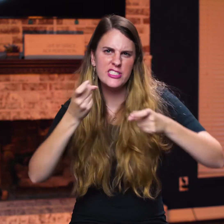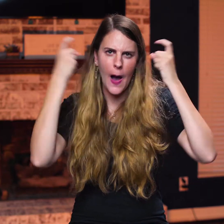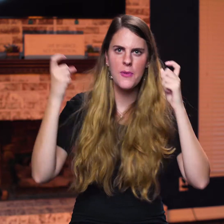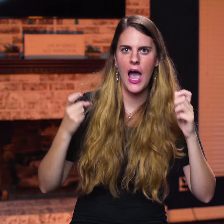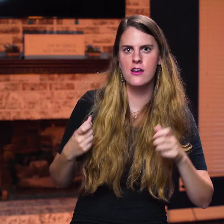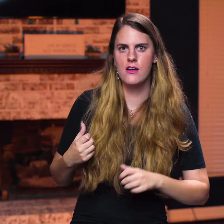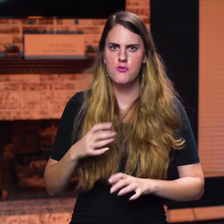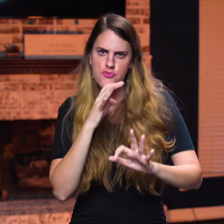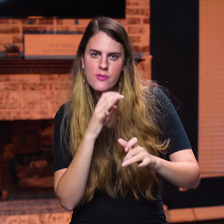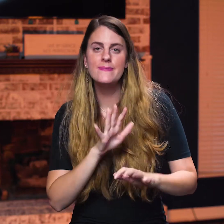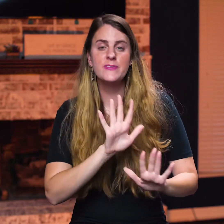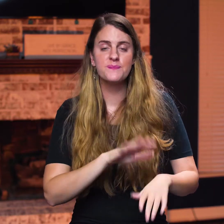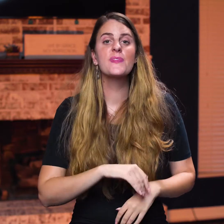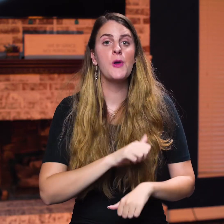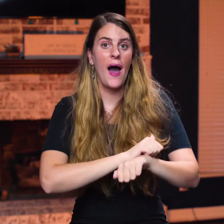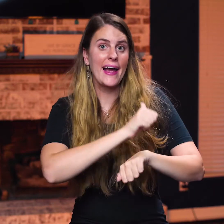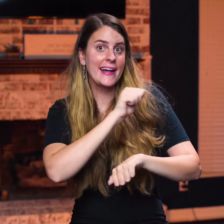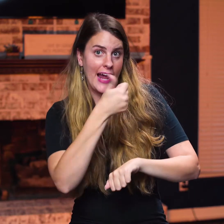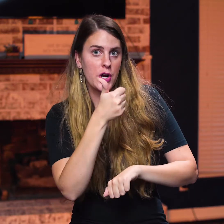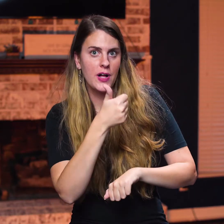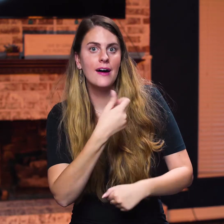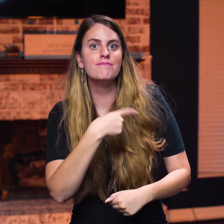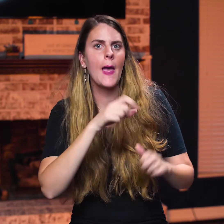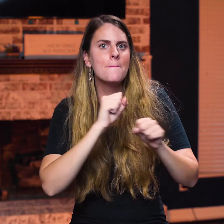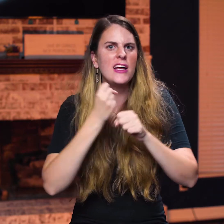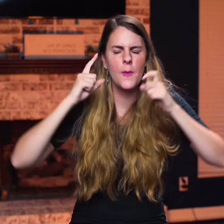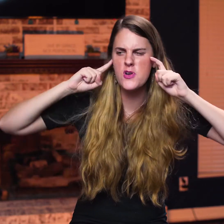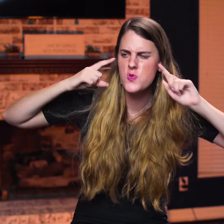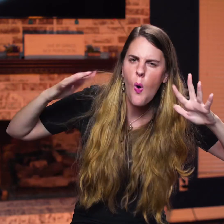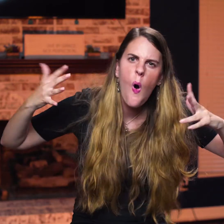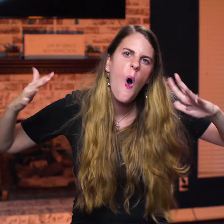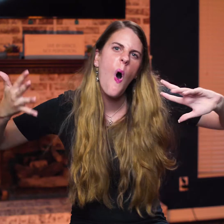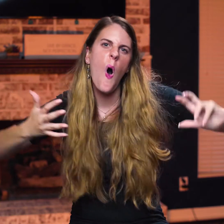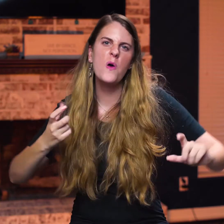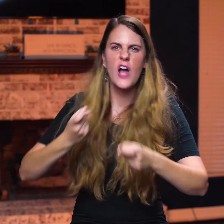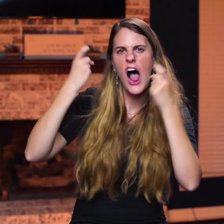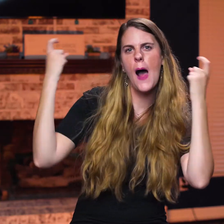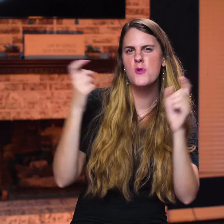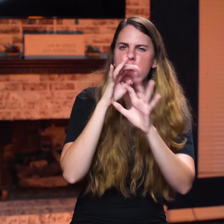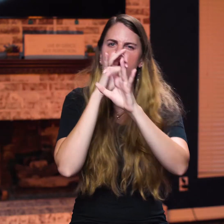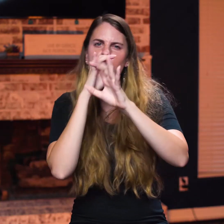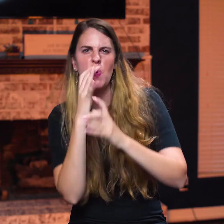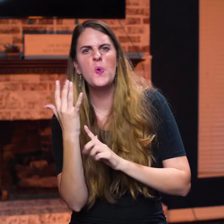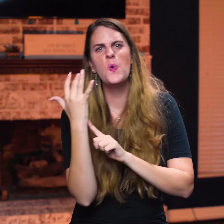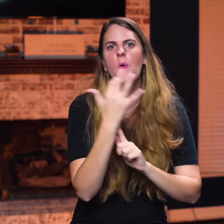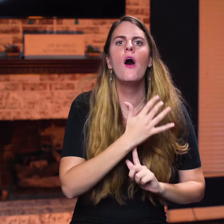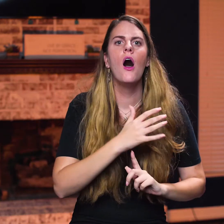around the camp, and at 10 o’ clock, they make noise.